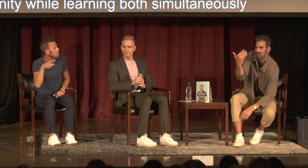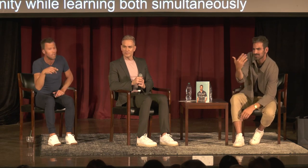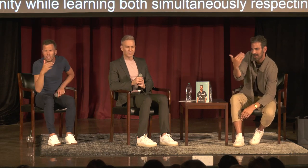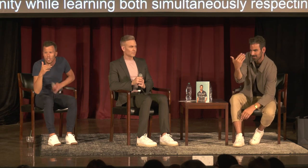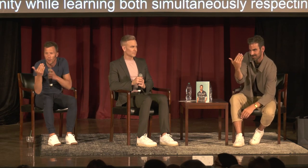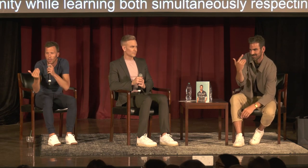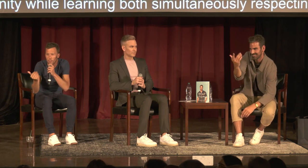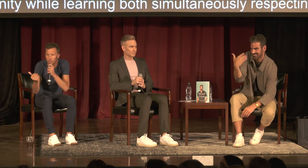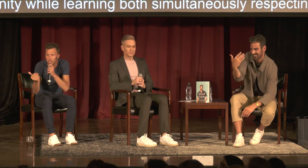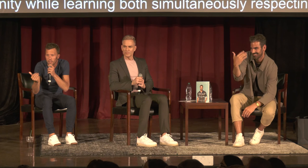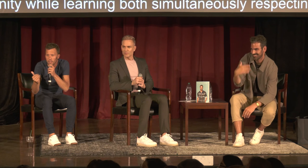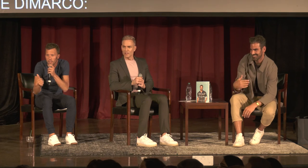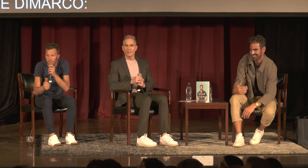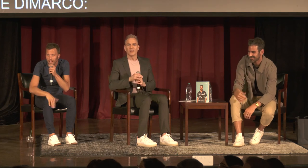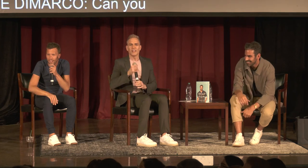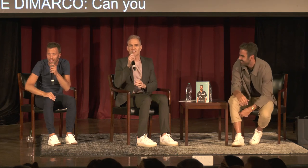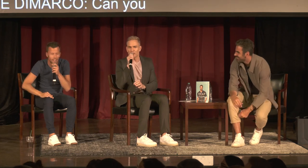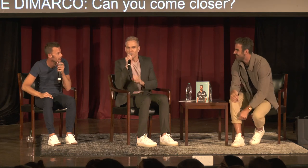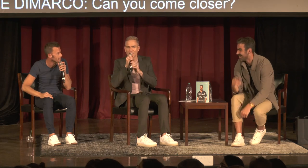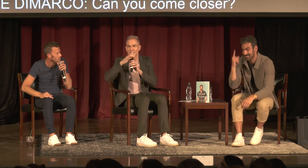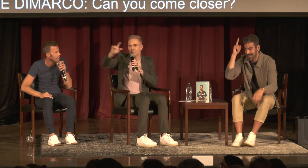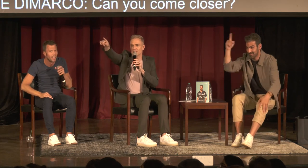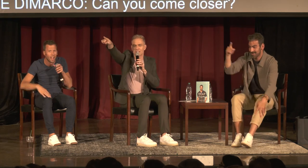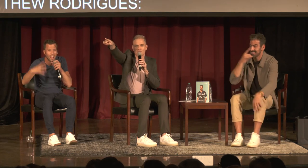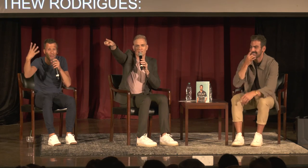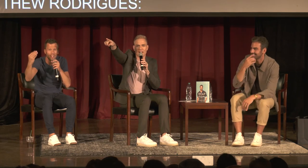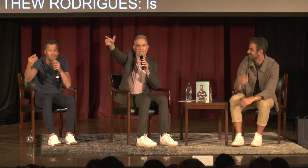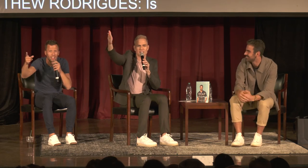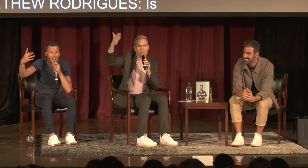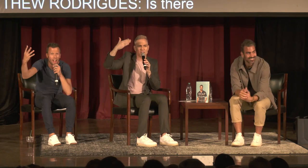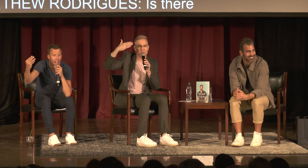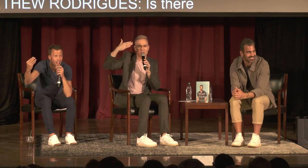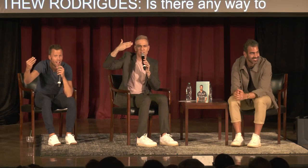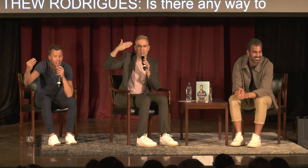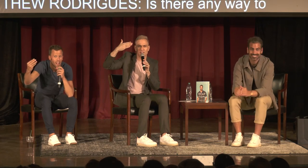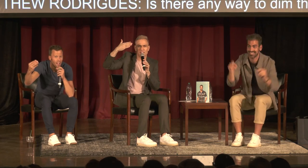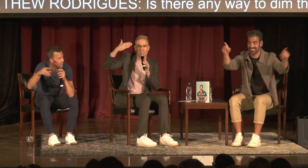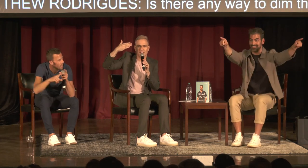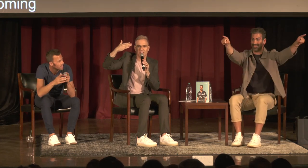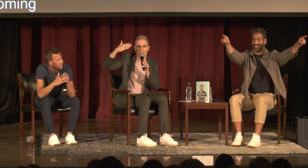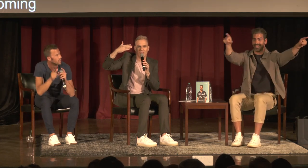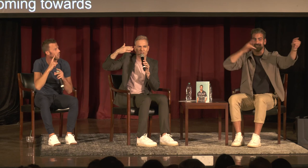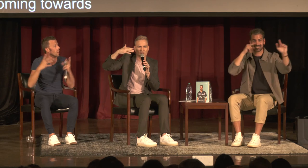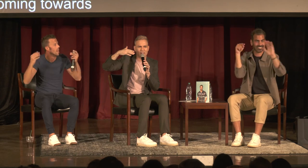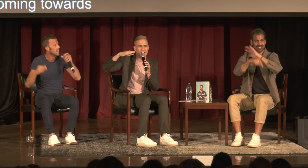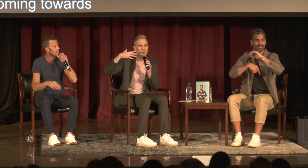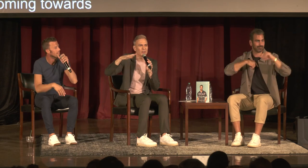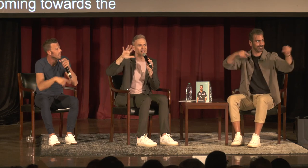Here you come closer? Is there any way to dim these lights coming towards the stage at all? I know it's-